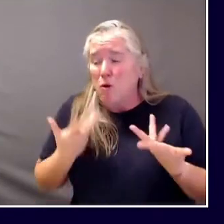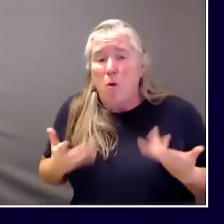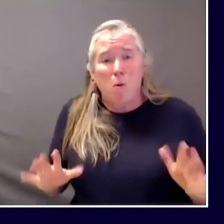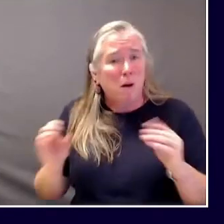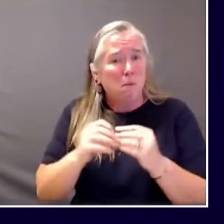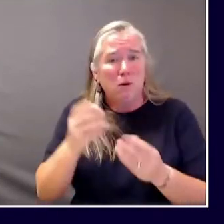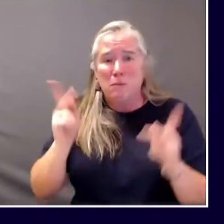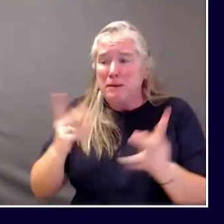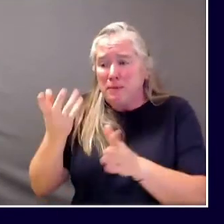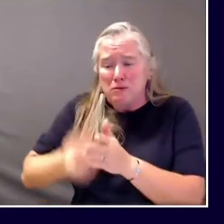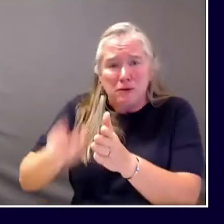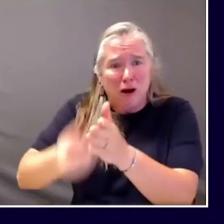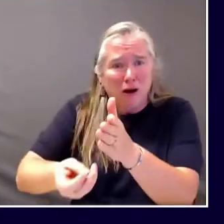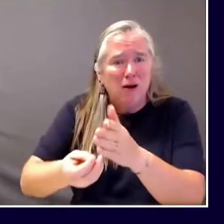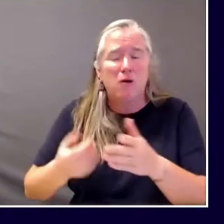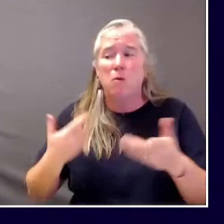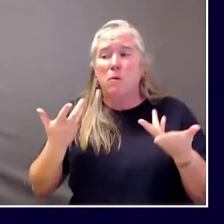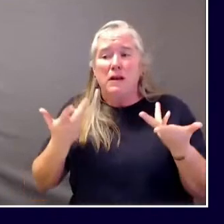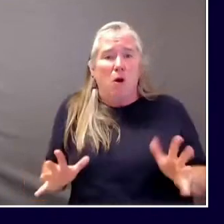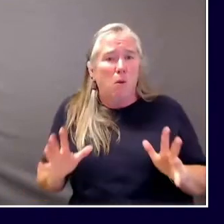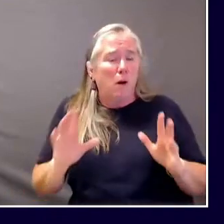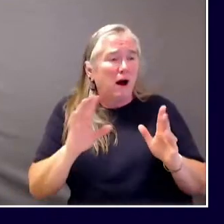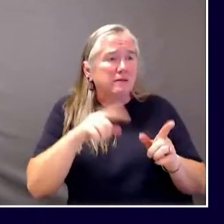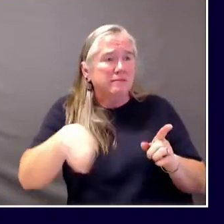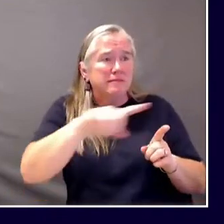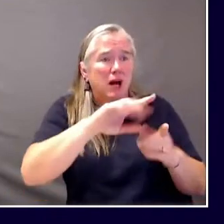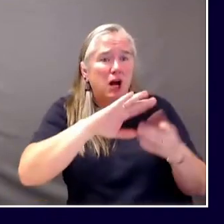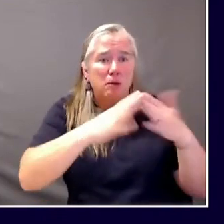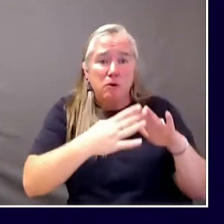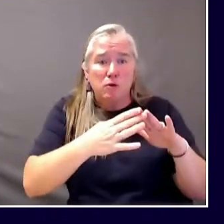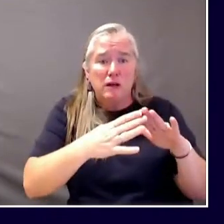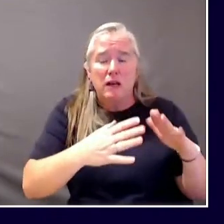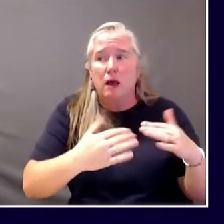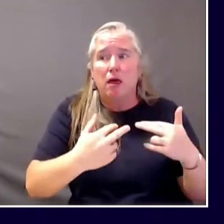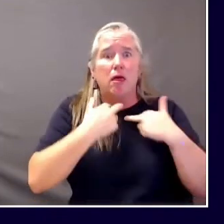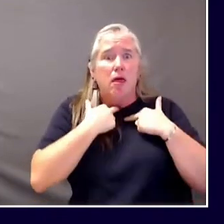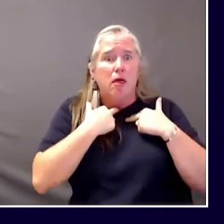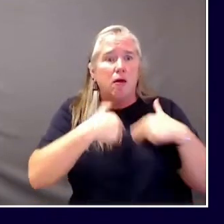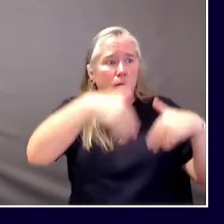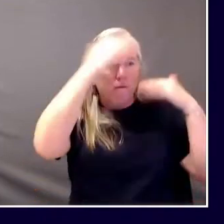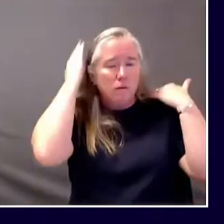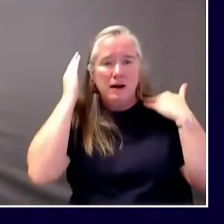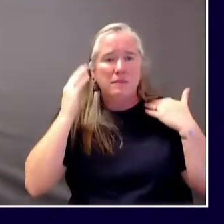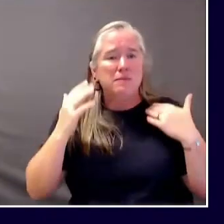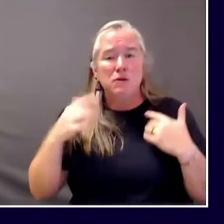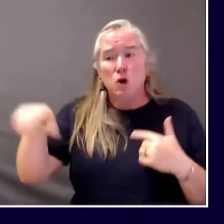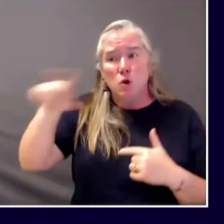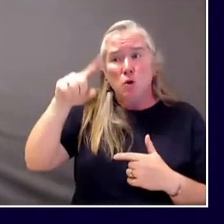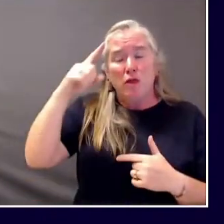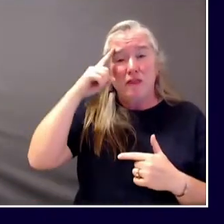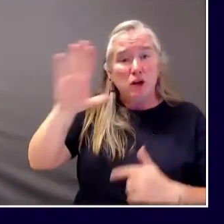communities